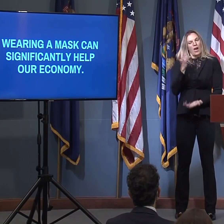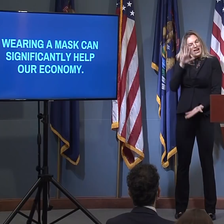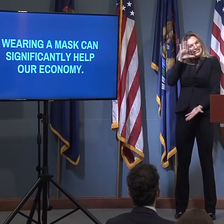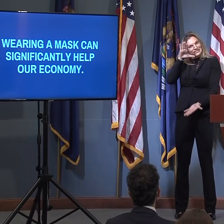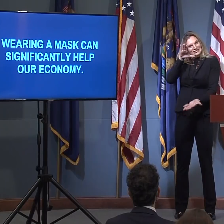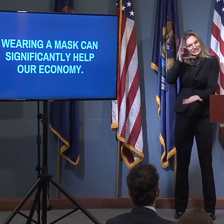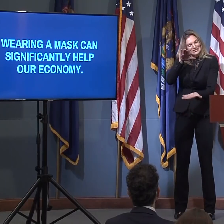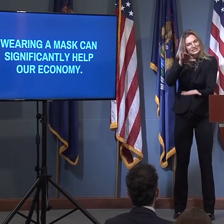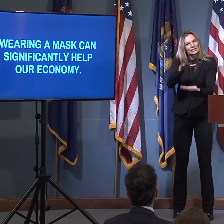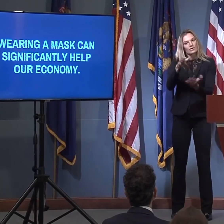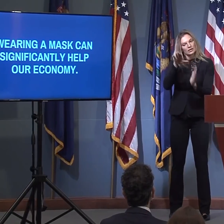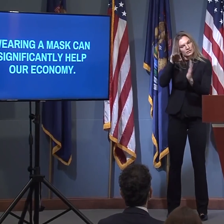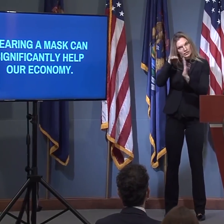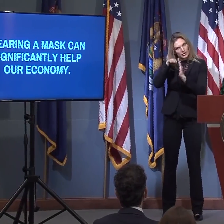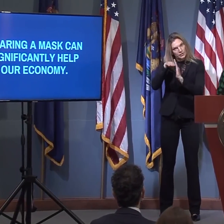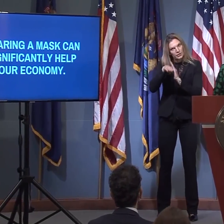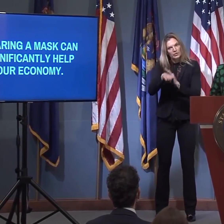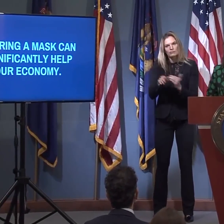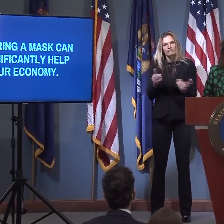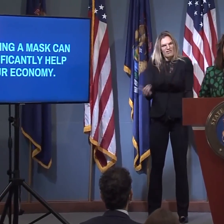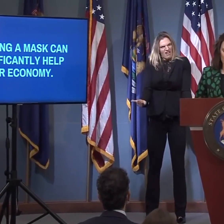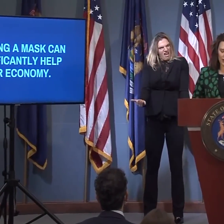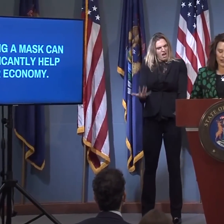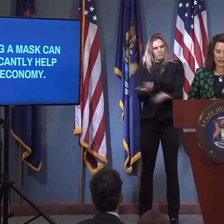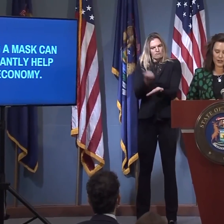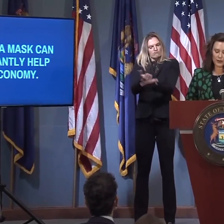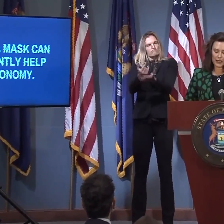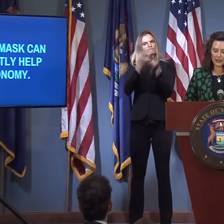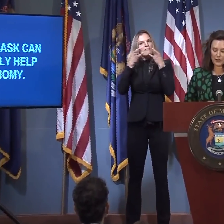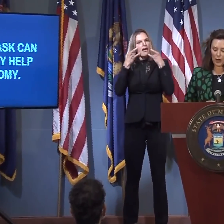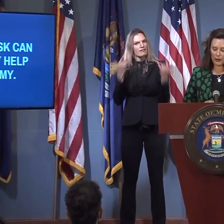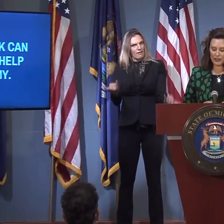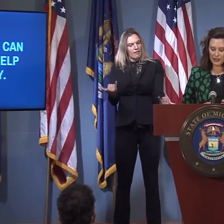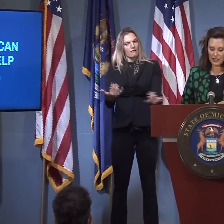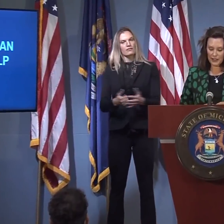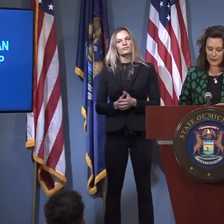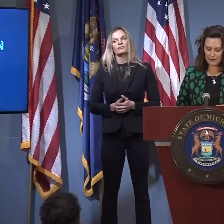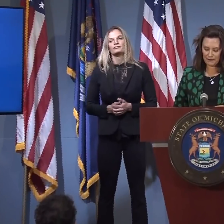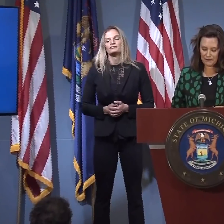SO WE CAN LOWER THE CHANCE OF THAT SECOND WAVE OR THE BREATH OF IT OR INTENSITY OF IT BY